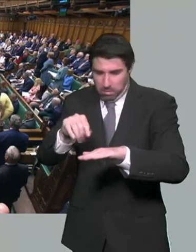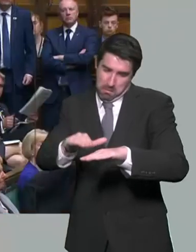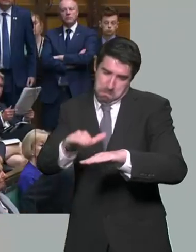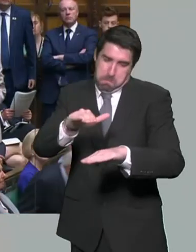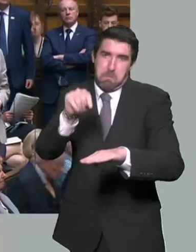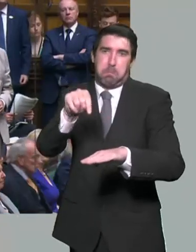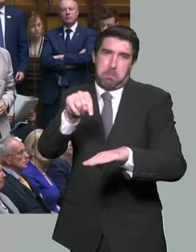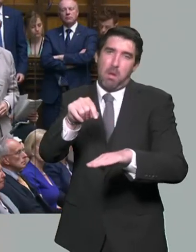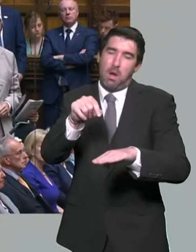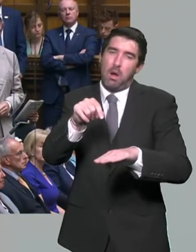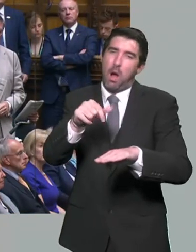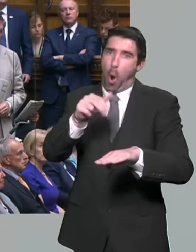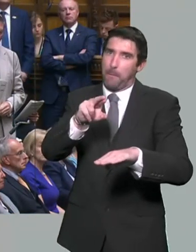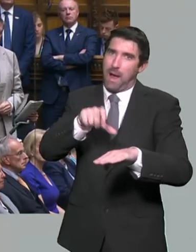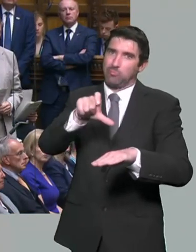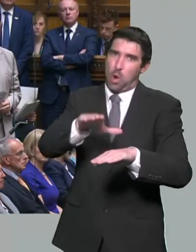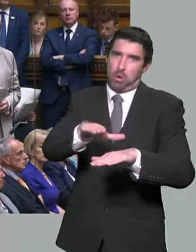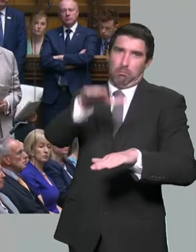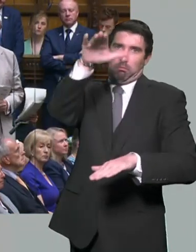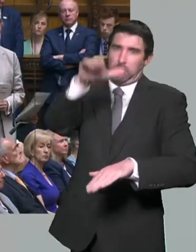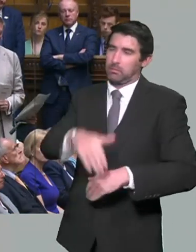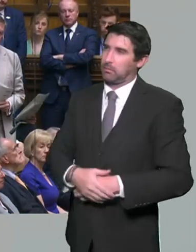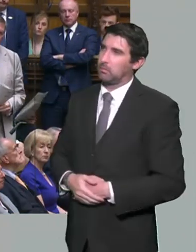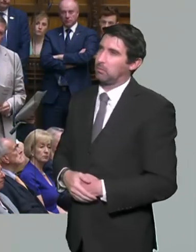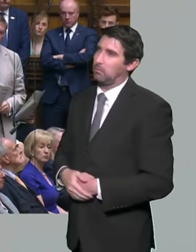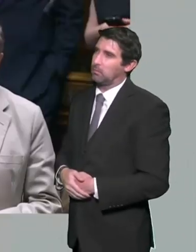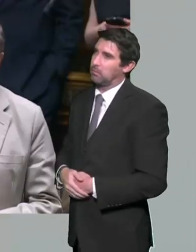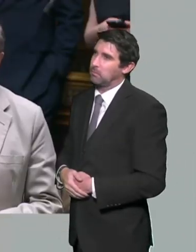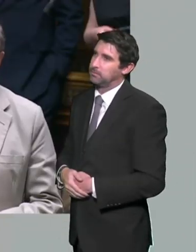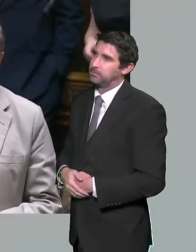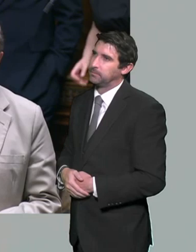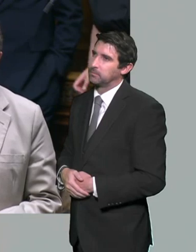Friend may be aware that the Shrewsbury and Telford Hospital NHS Trust has recently submitted